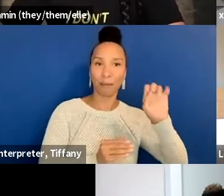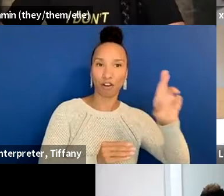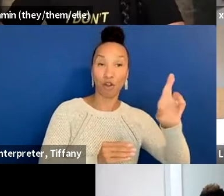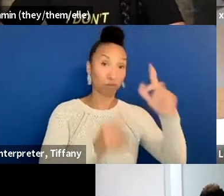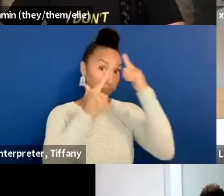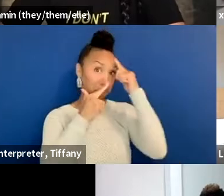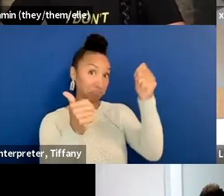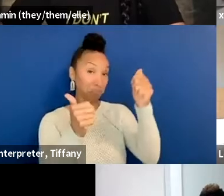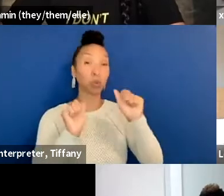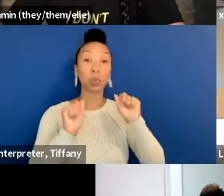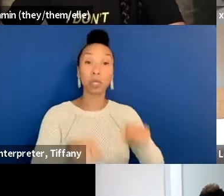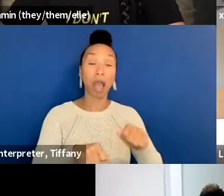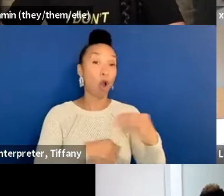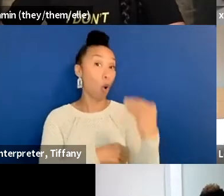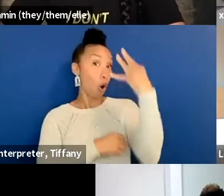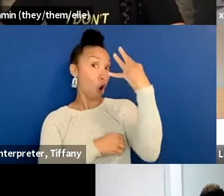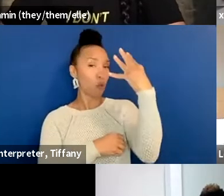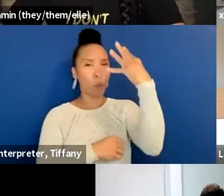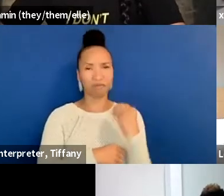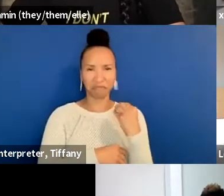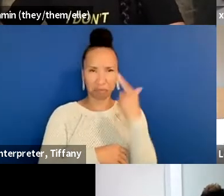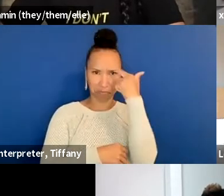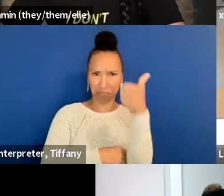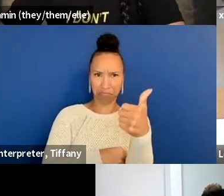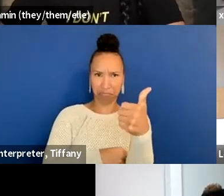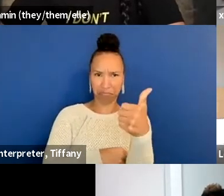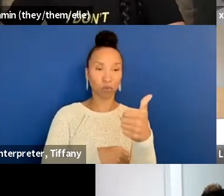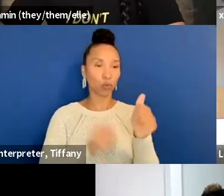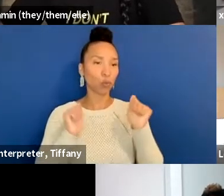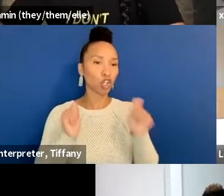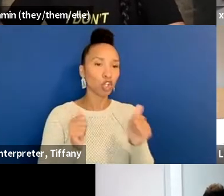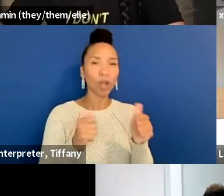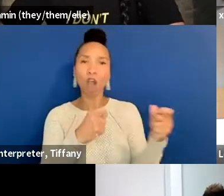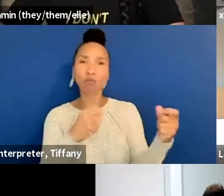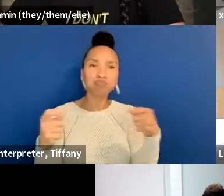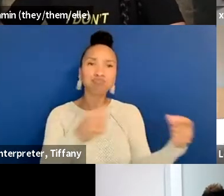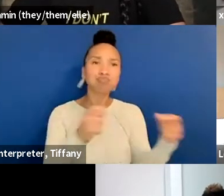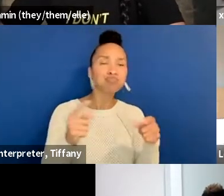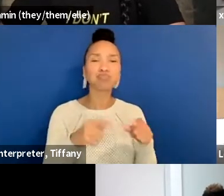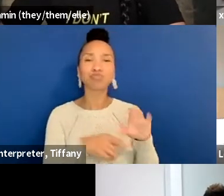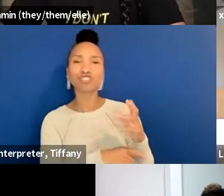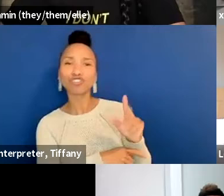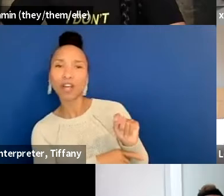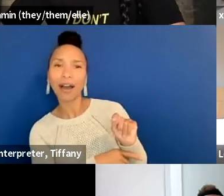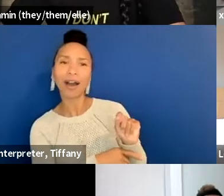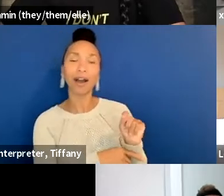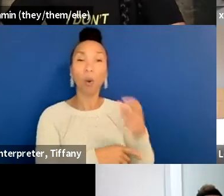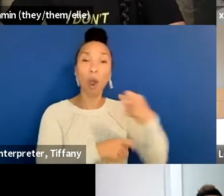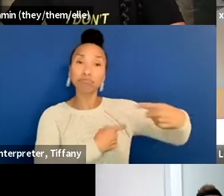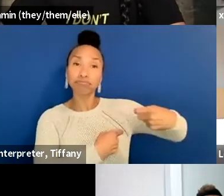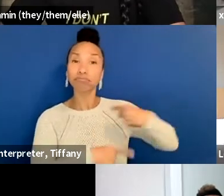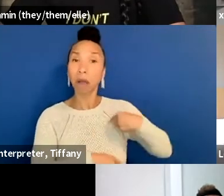Kirya Traber (she/her): i'll ask you just for it to avoid zoom chaos that we keep their mics off until invited, but there will be moments, where I invite direct questions from the audience.